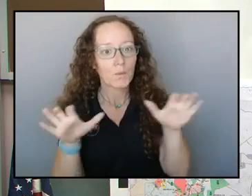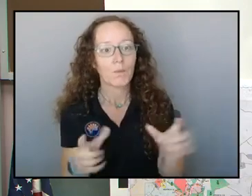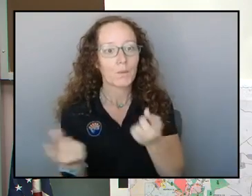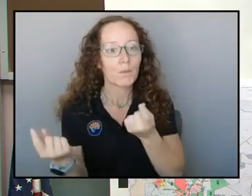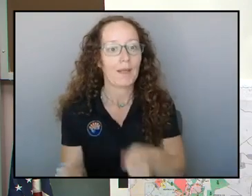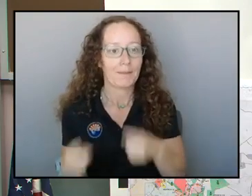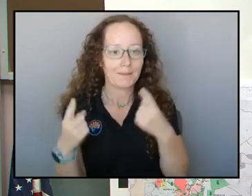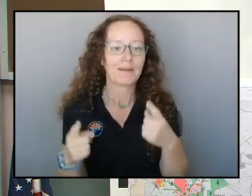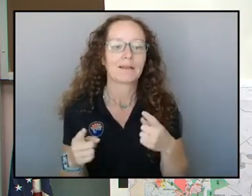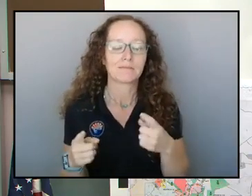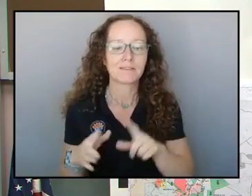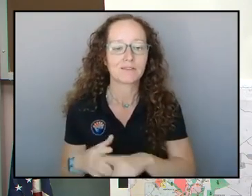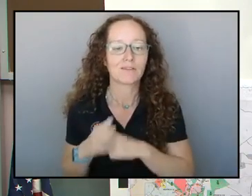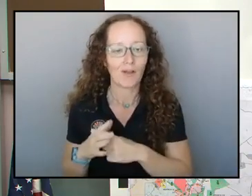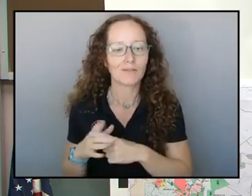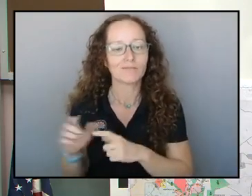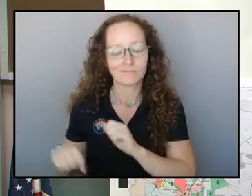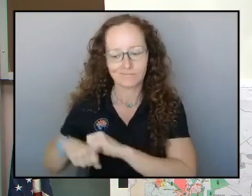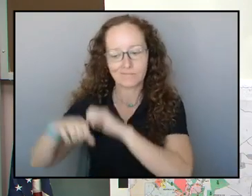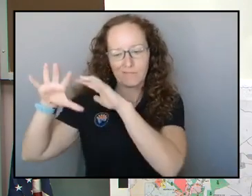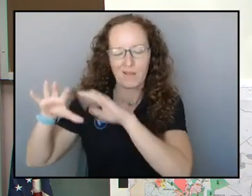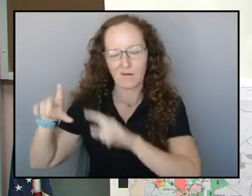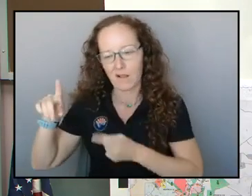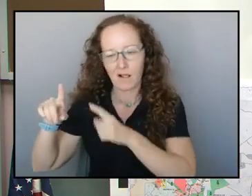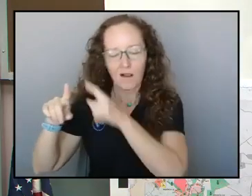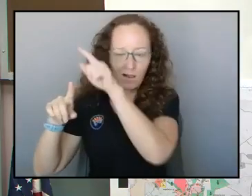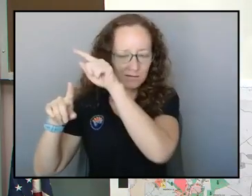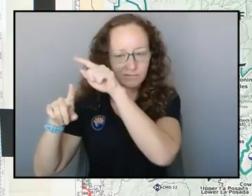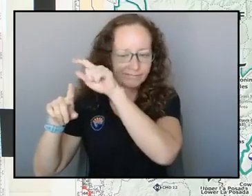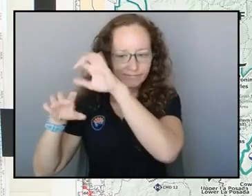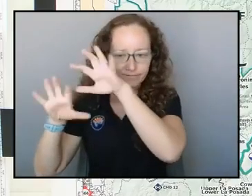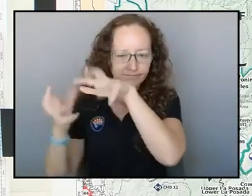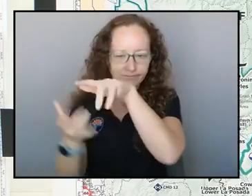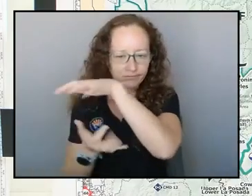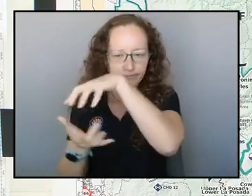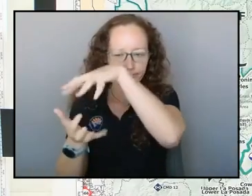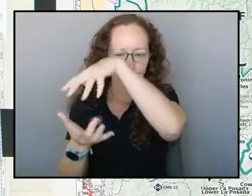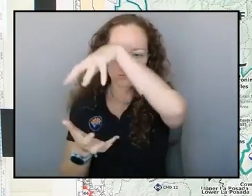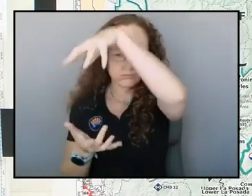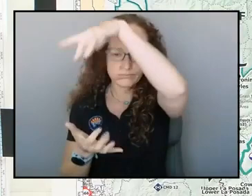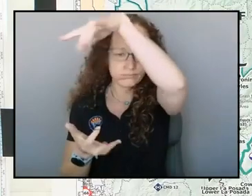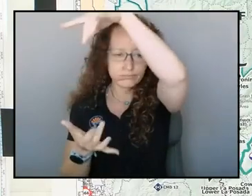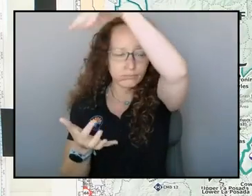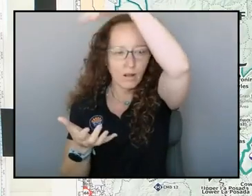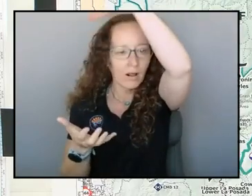as it grew up and got into that upper level steering flow